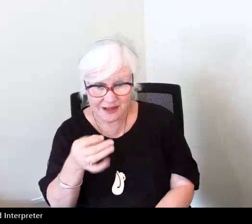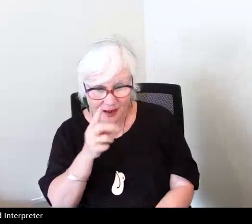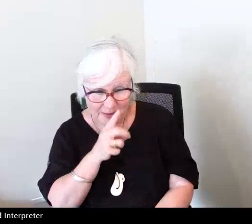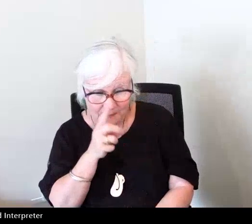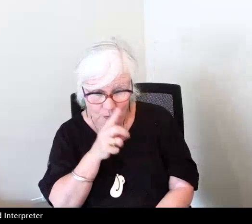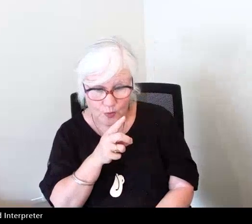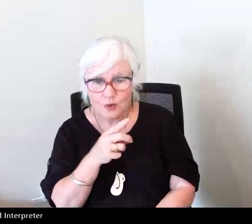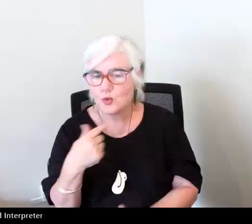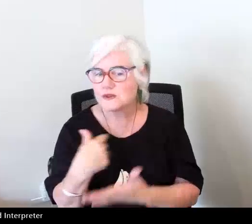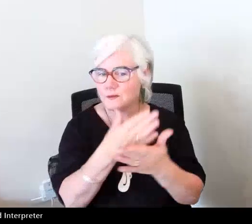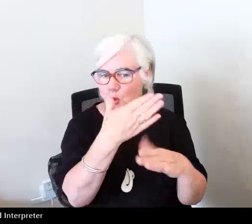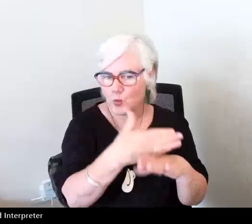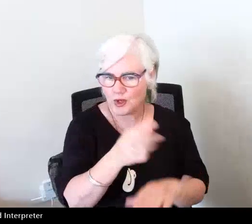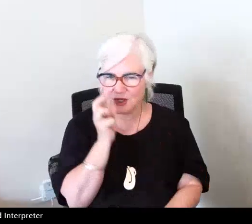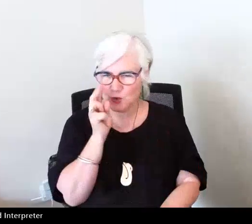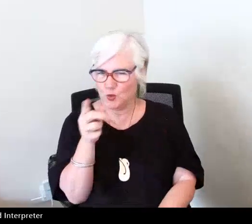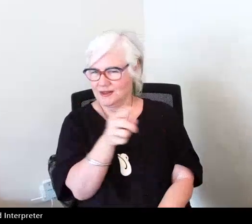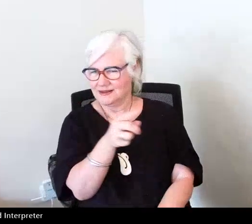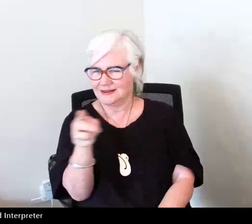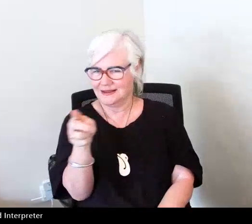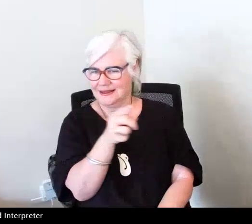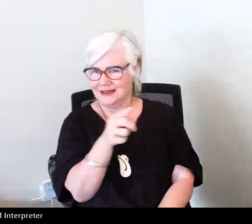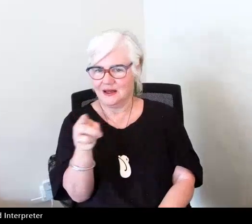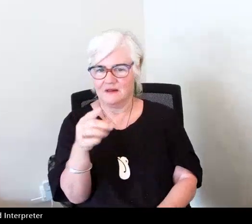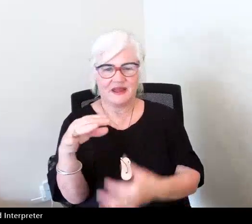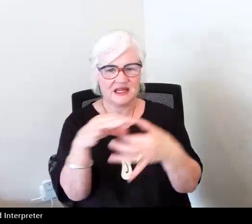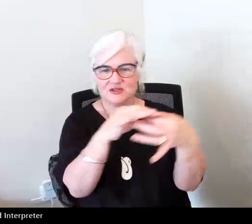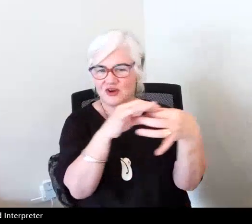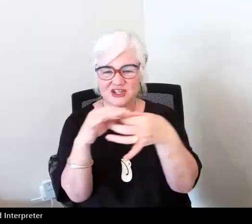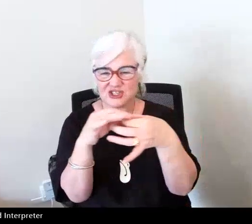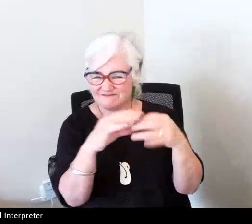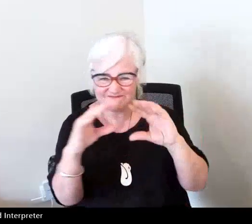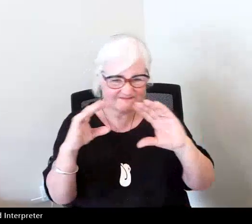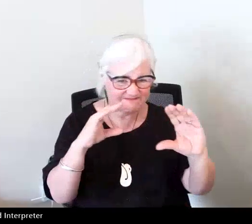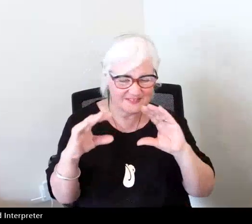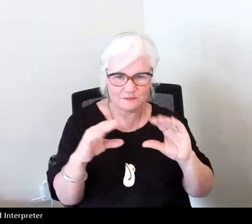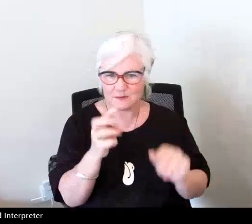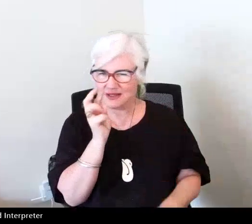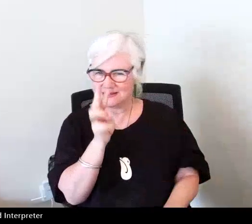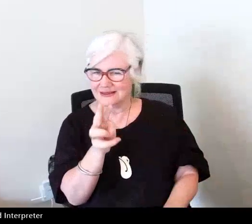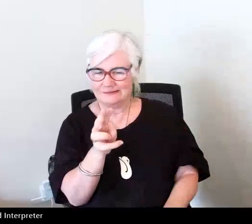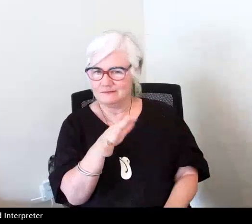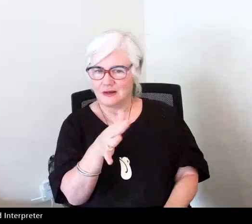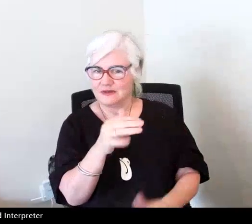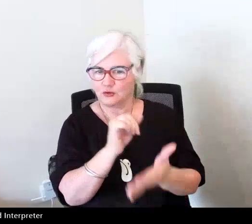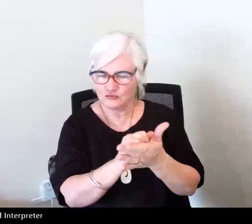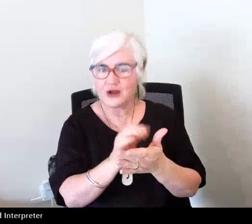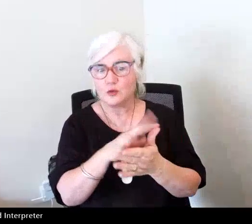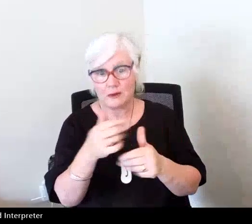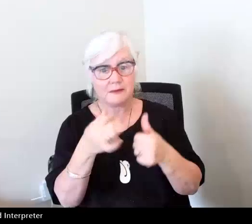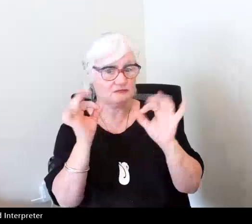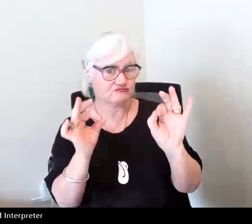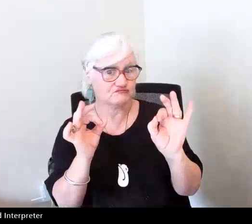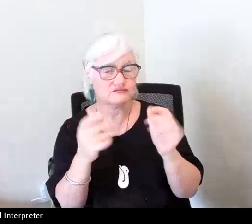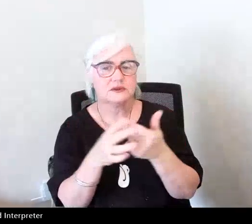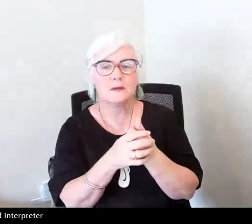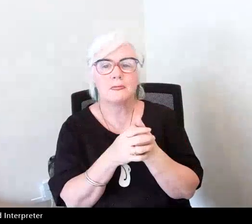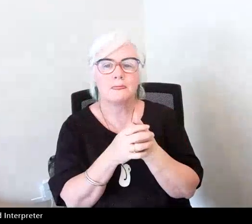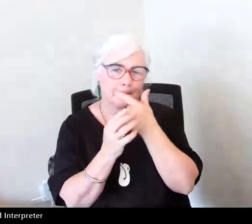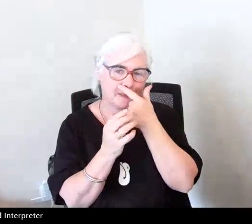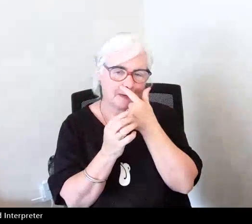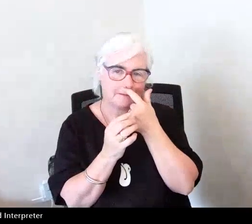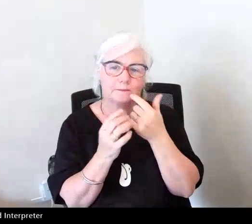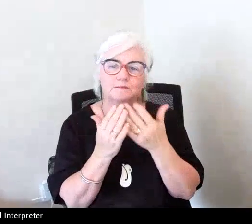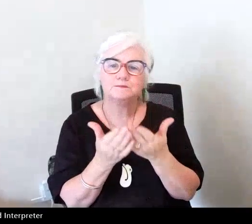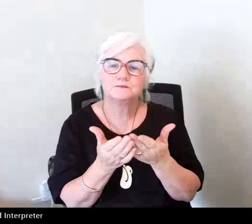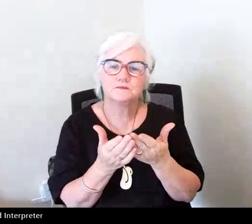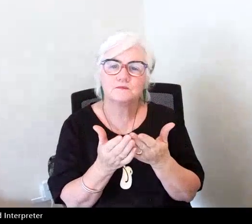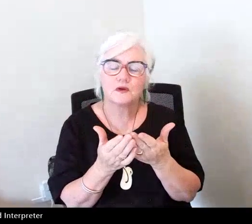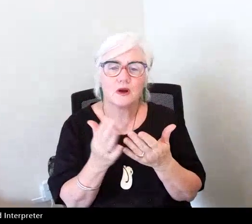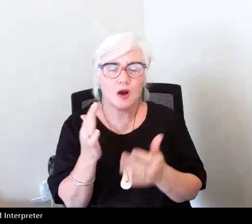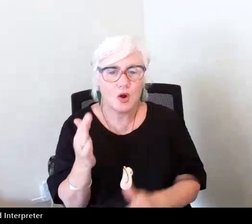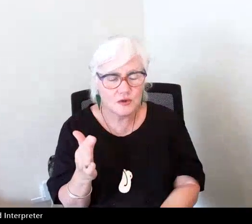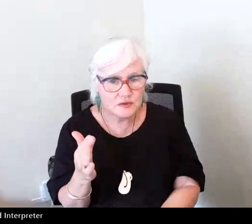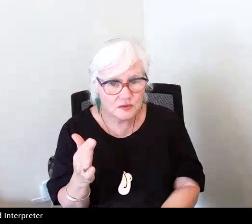see with that interaction how things are with them, does tagata sa'ilimalo look scared when